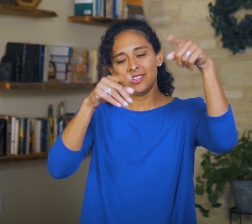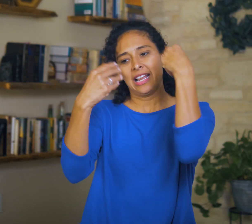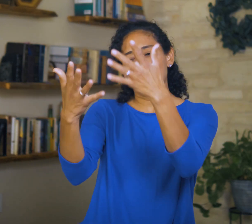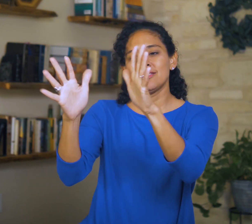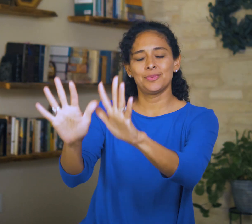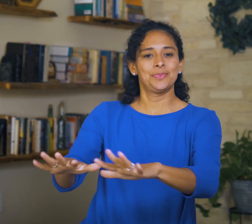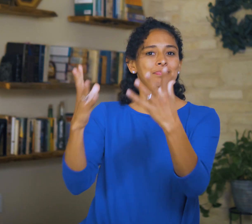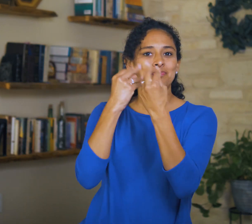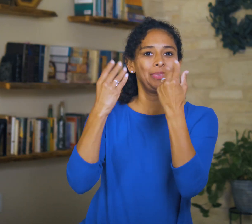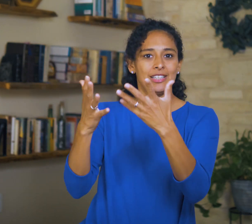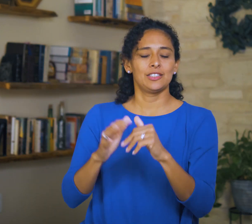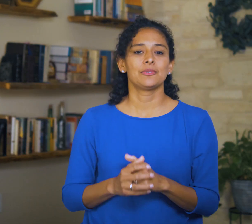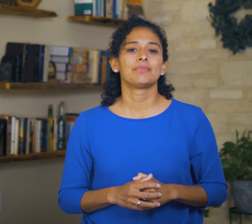I bestowed splendor on you.